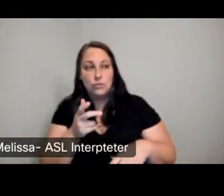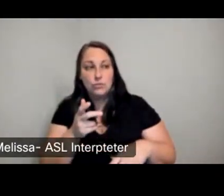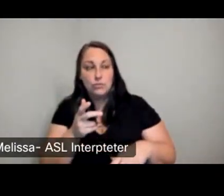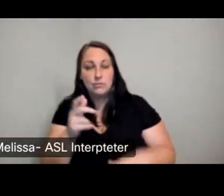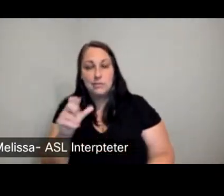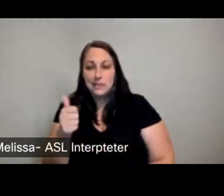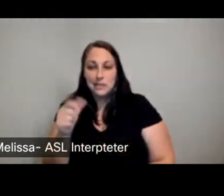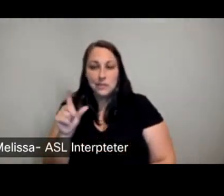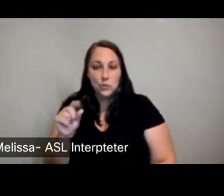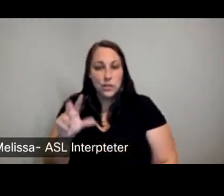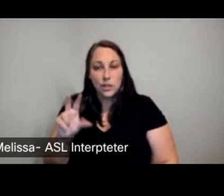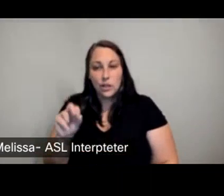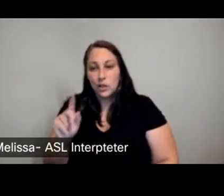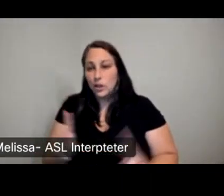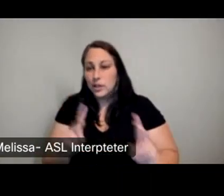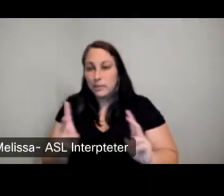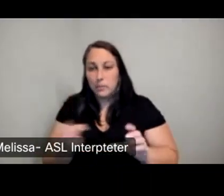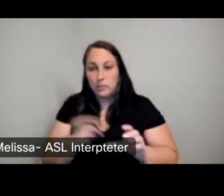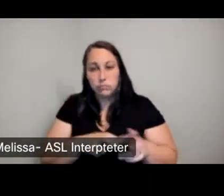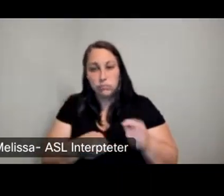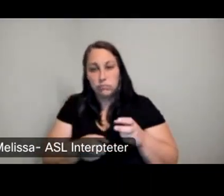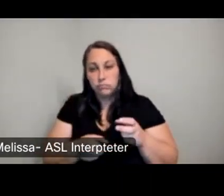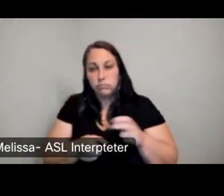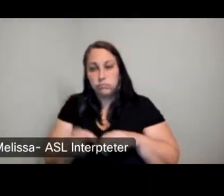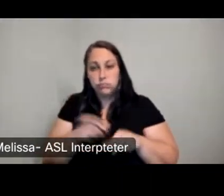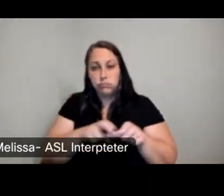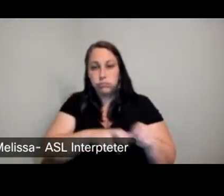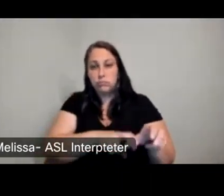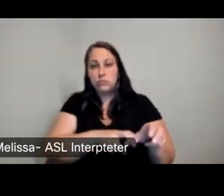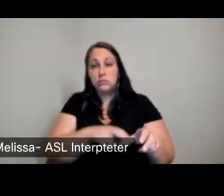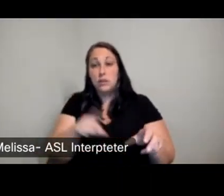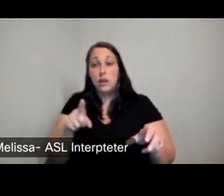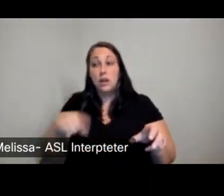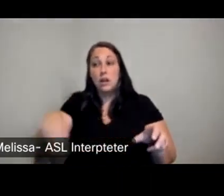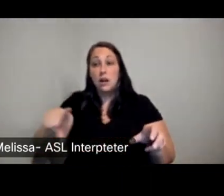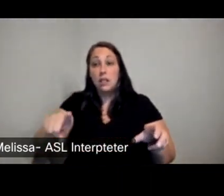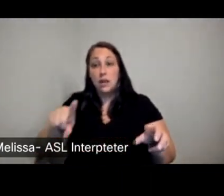30 people get on the bus and other Riders who normally would pay now they begin to walk past